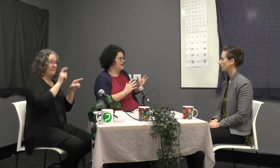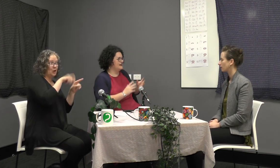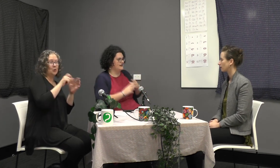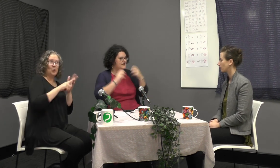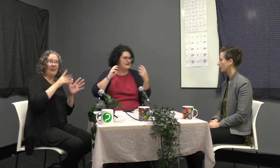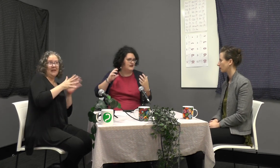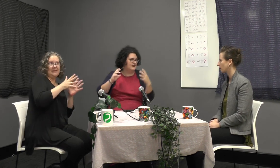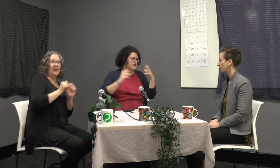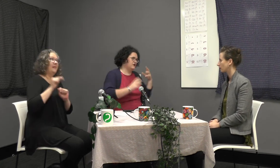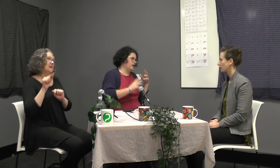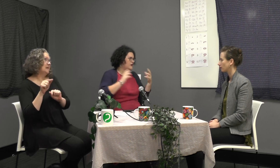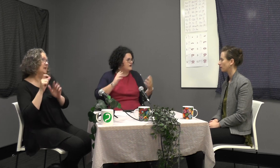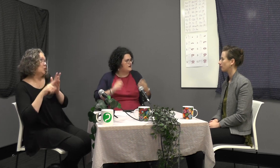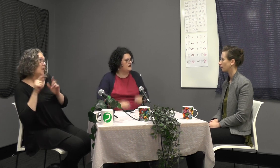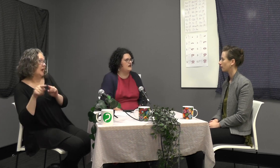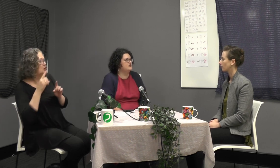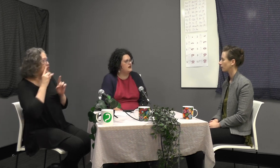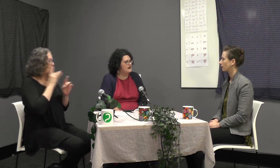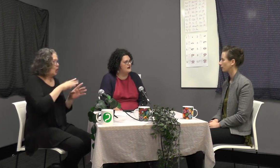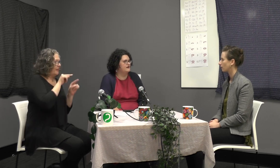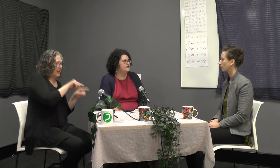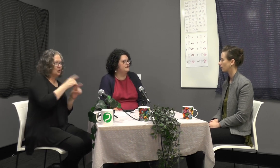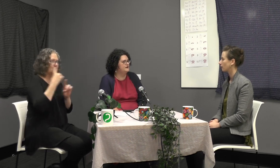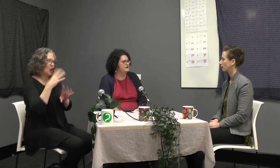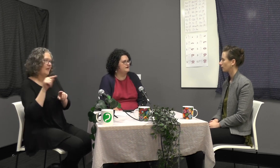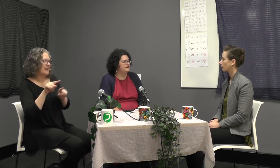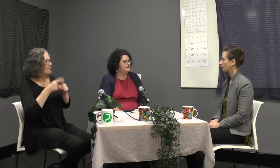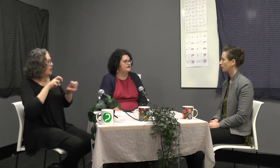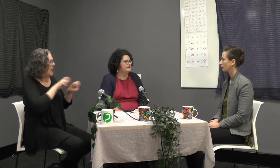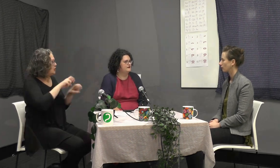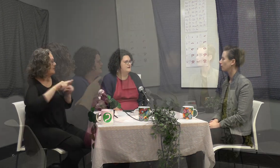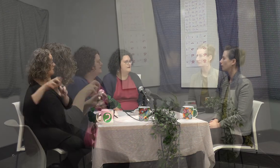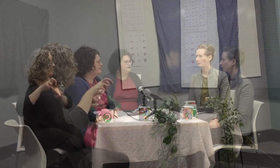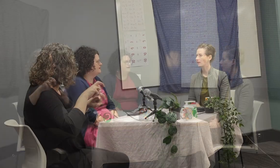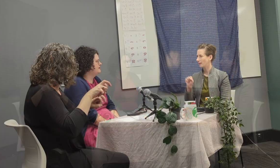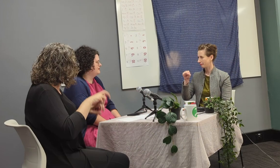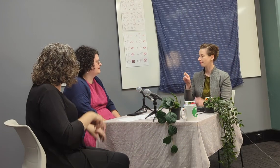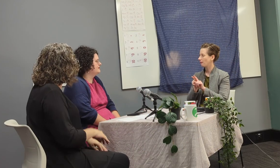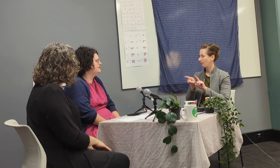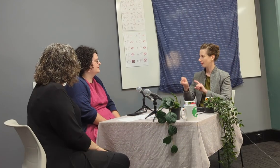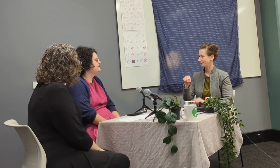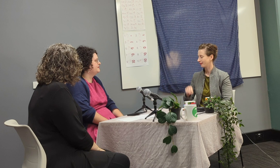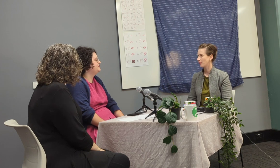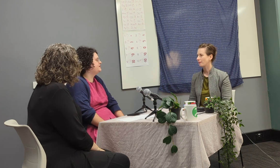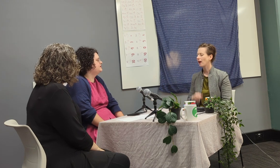with two people, and you’re saying, “Okay, this person does this [gestures right].